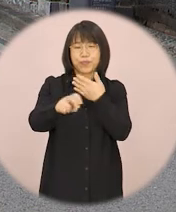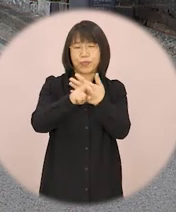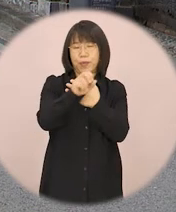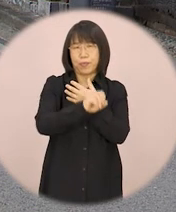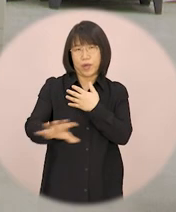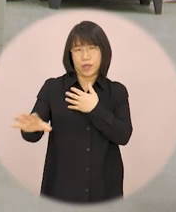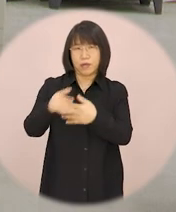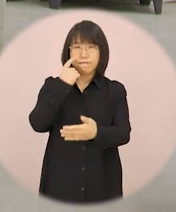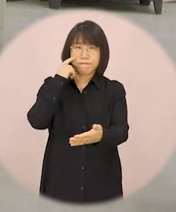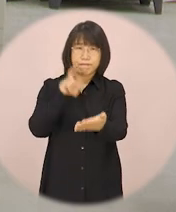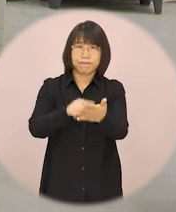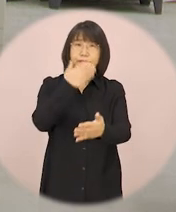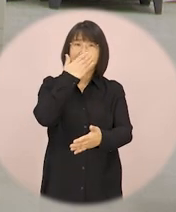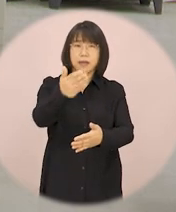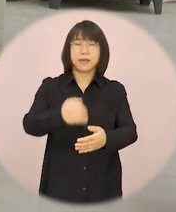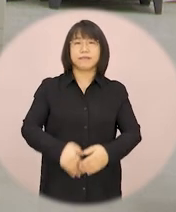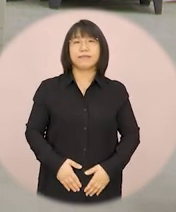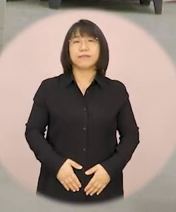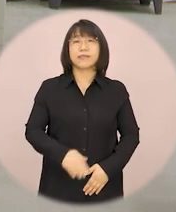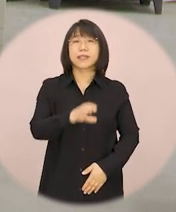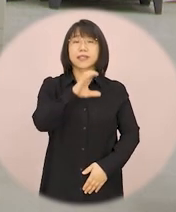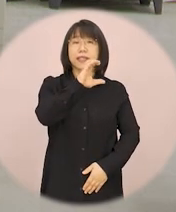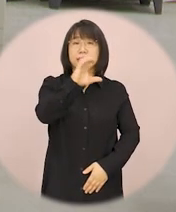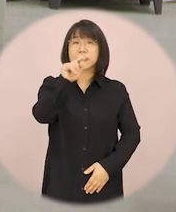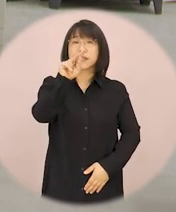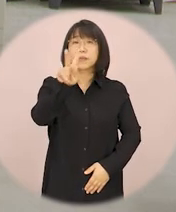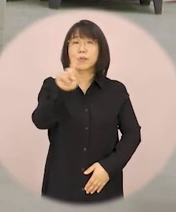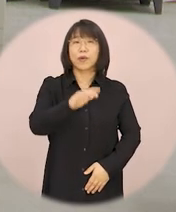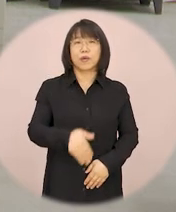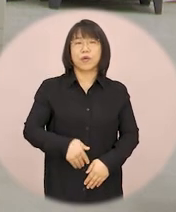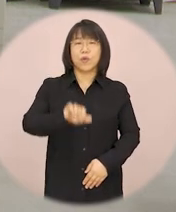Interview: Kim Hyun-jin's resource circulation and cleaning management team Mobile CCTVs are able record 5 million pixels of high-definition video.